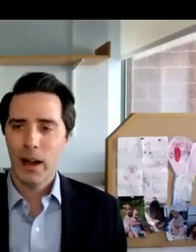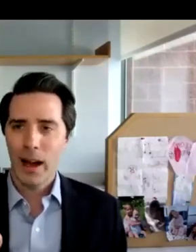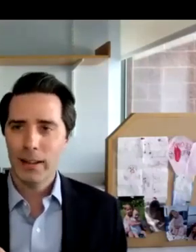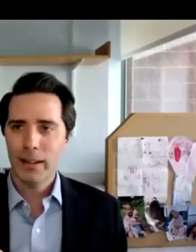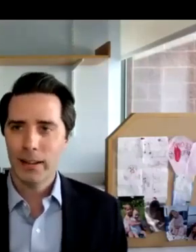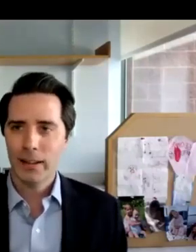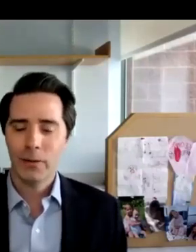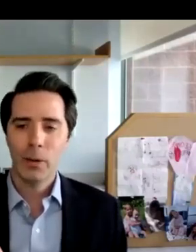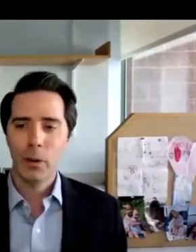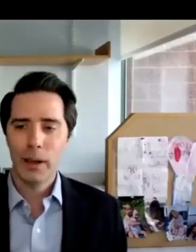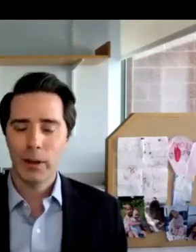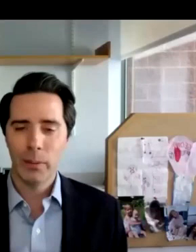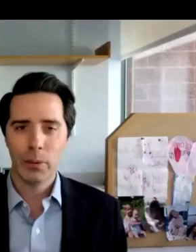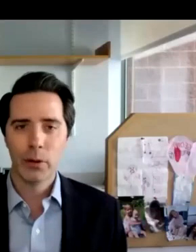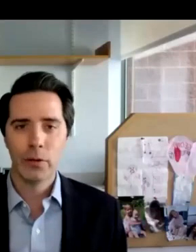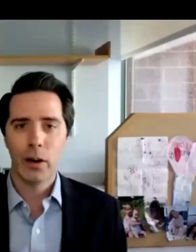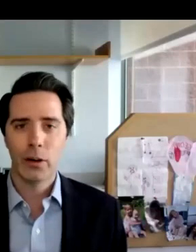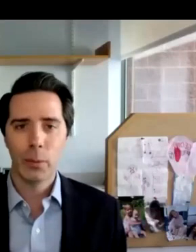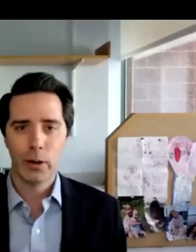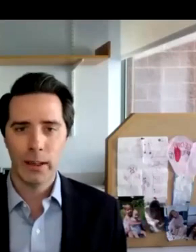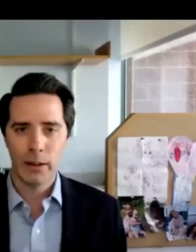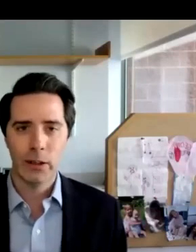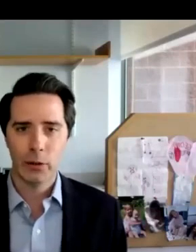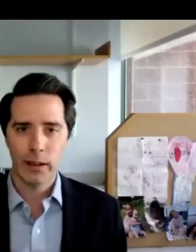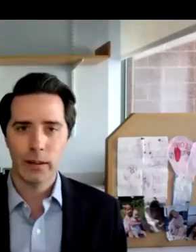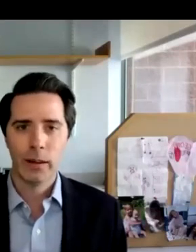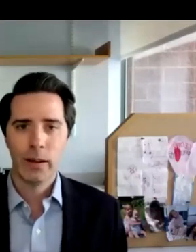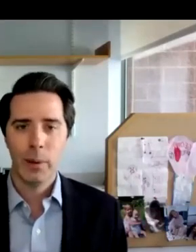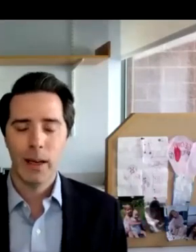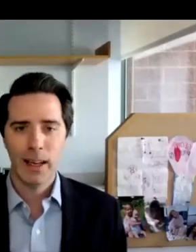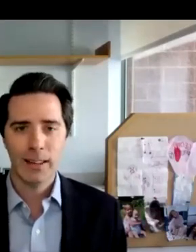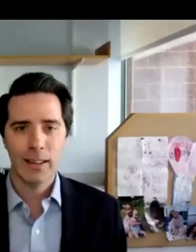I think we will be able to improve our